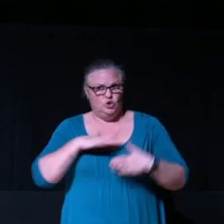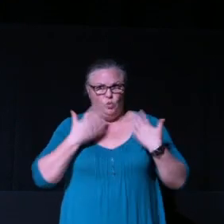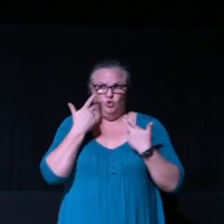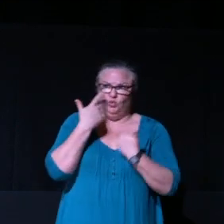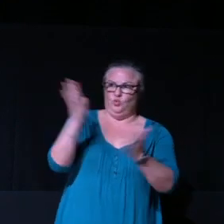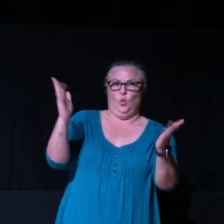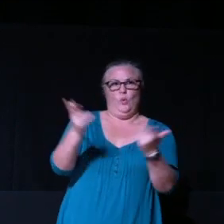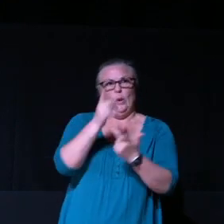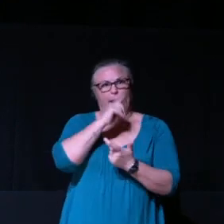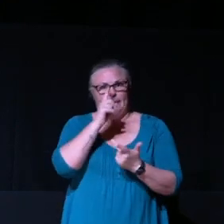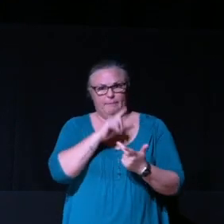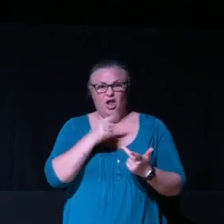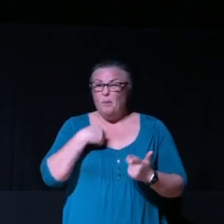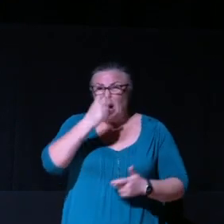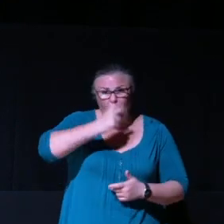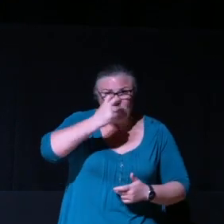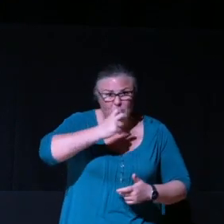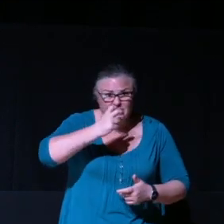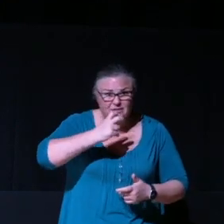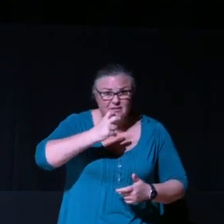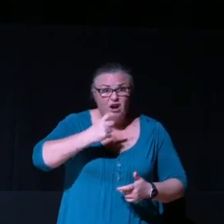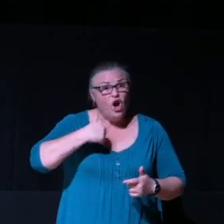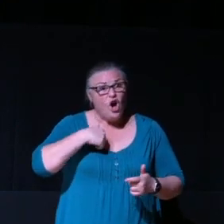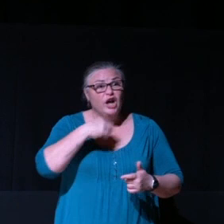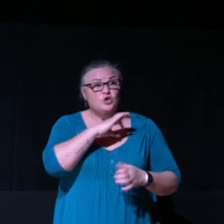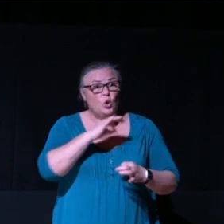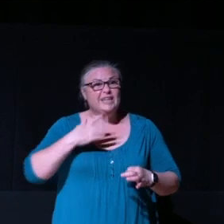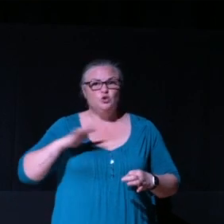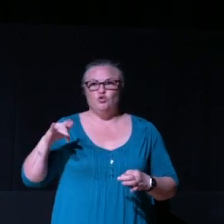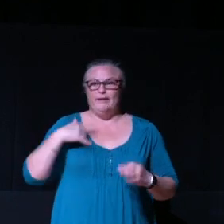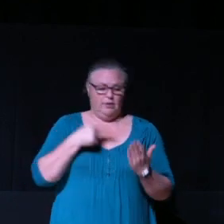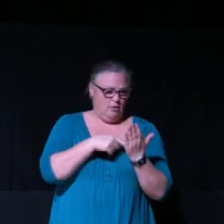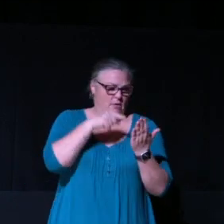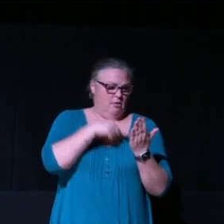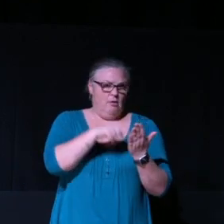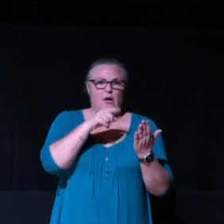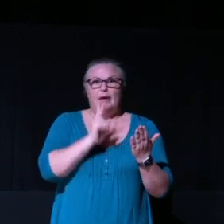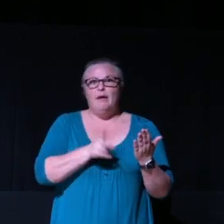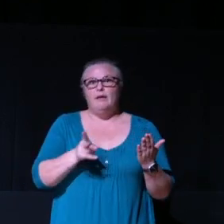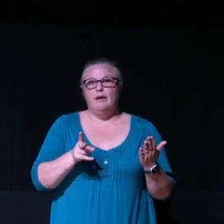who existed before the Internet, I don't have to revisit it. But plenty of people do. Yeah. So, so in a sense,